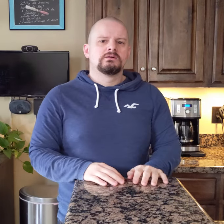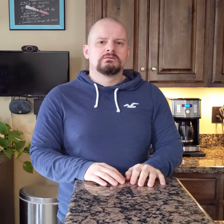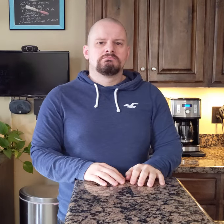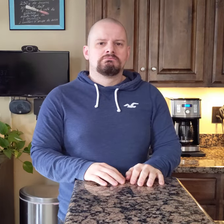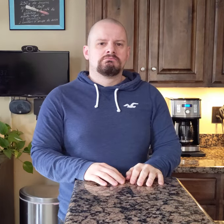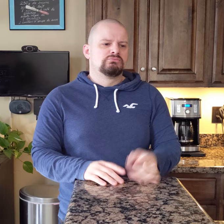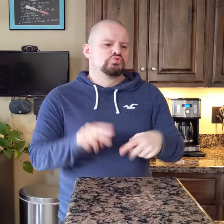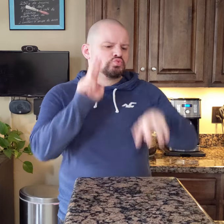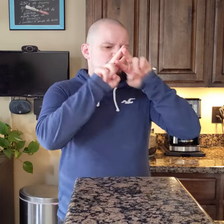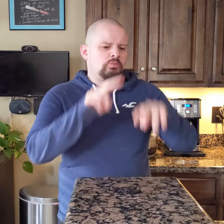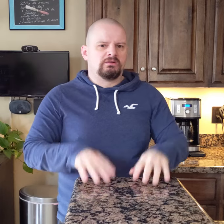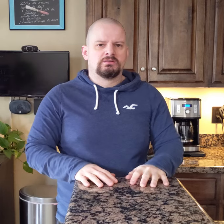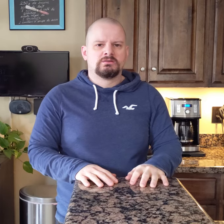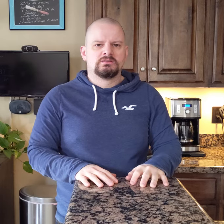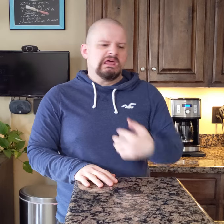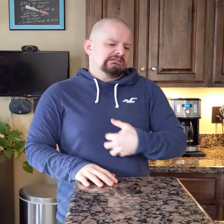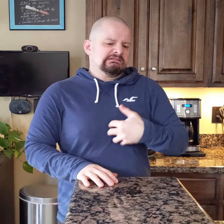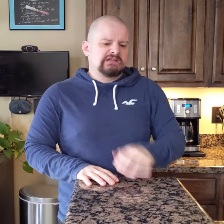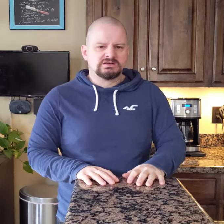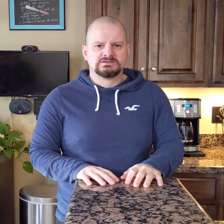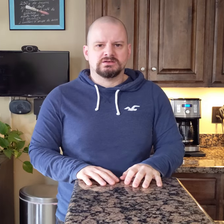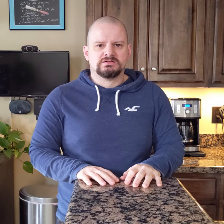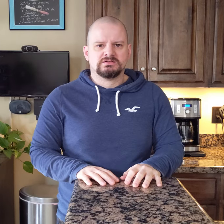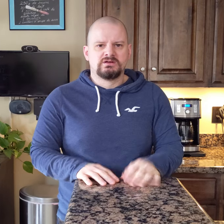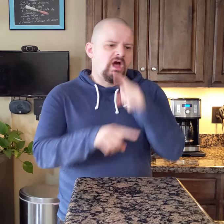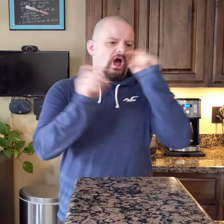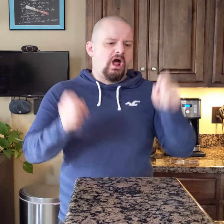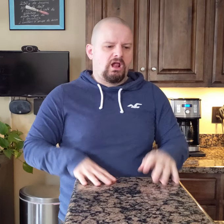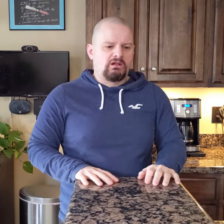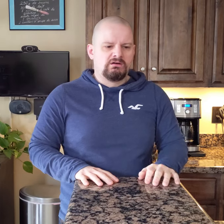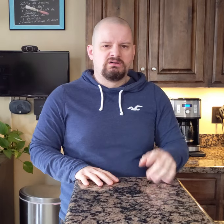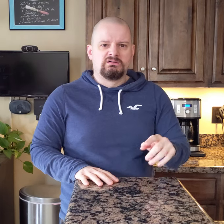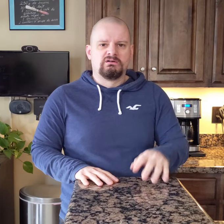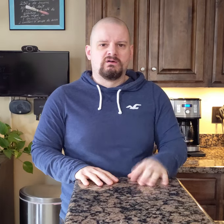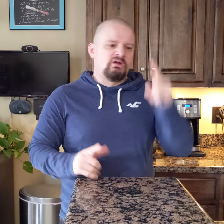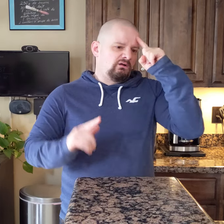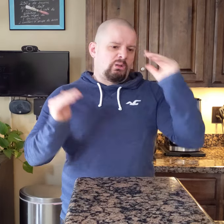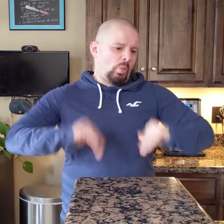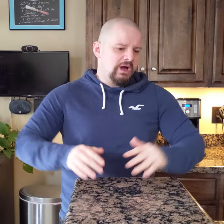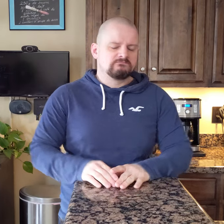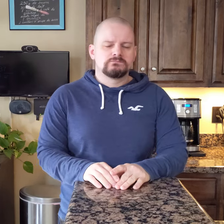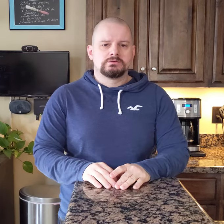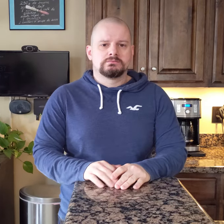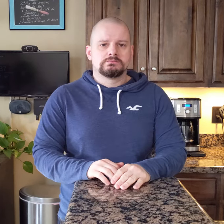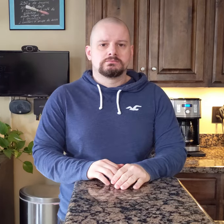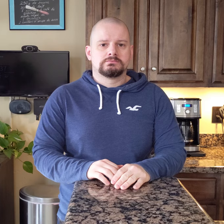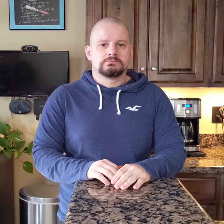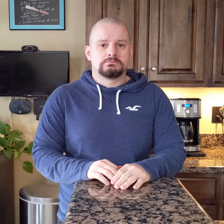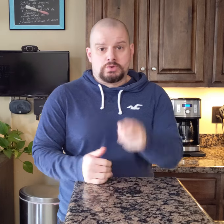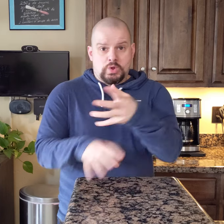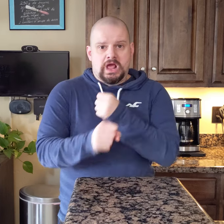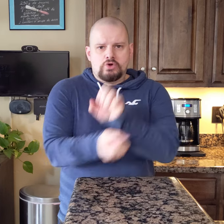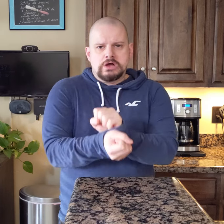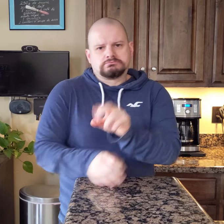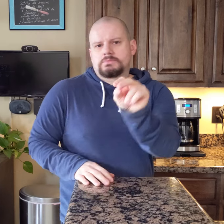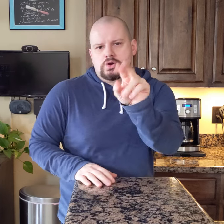stupid, disgusting, ugly, or lowlife. Will you get arrested?